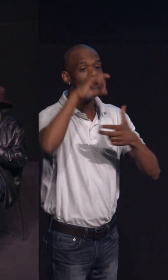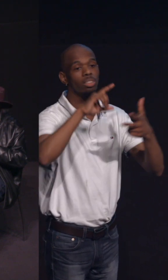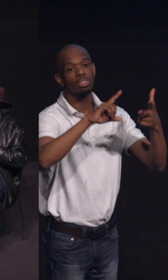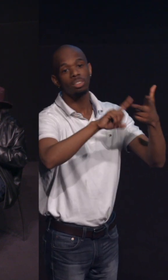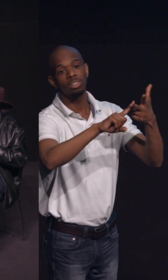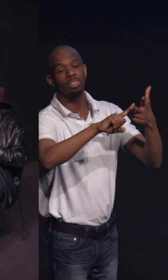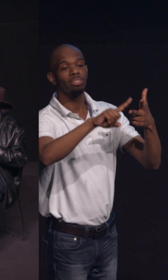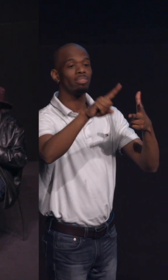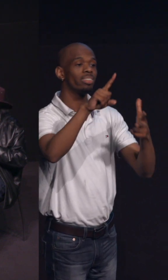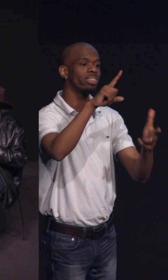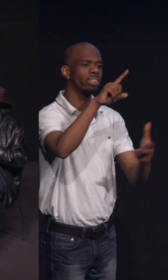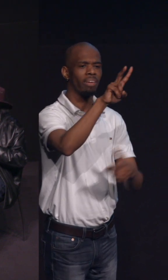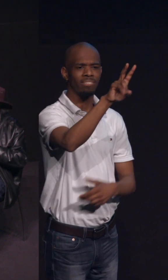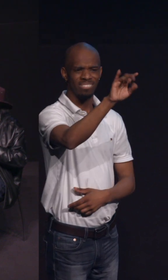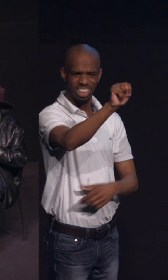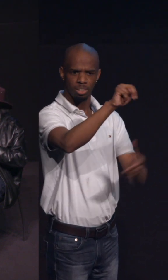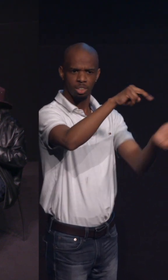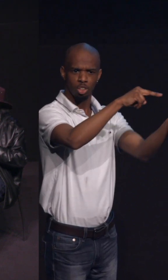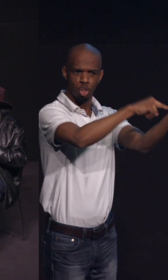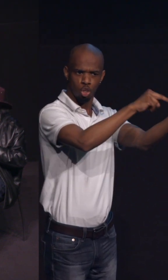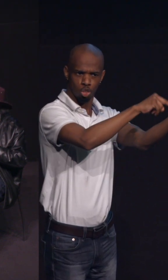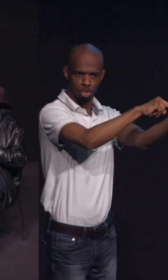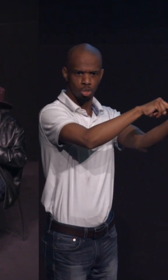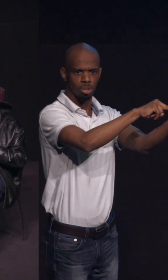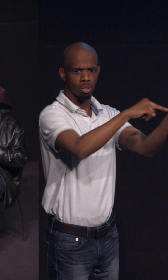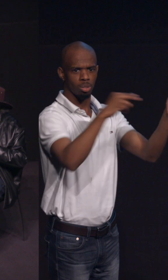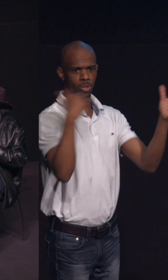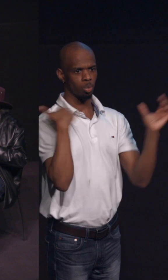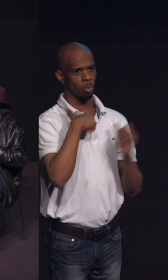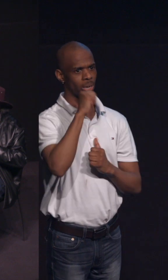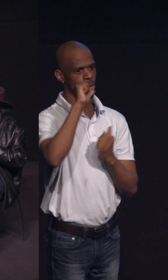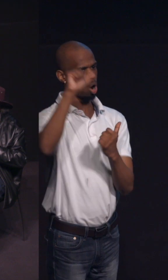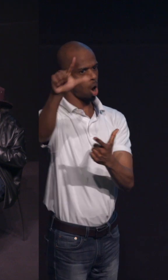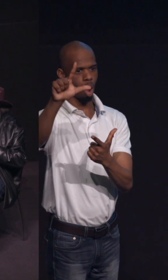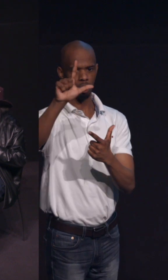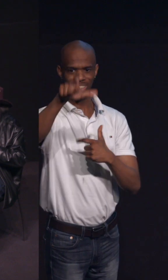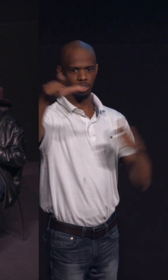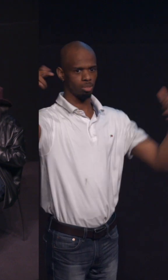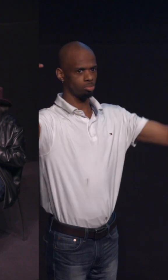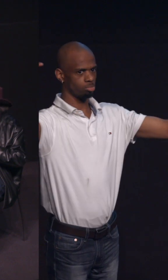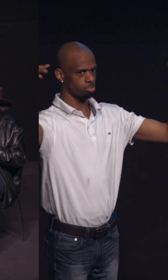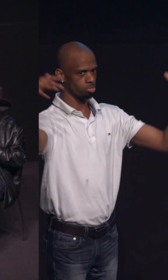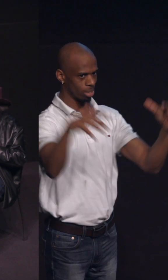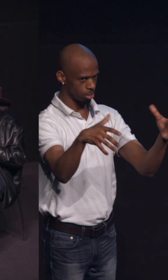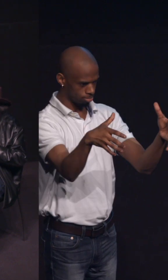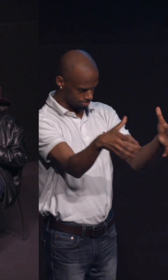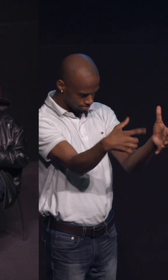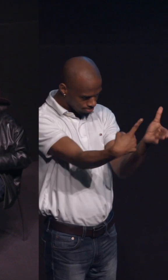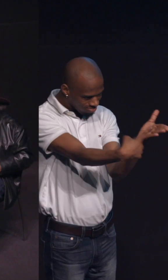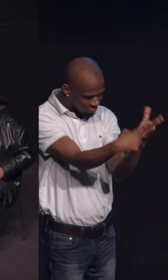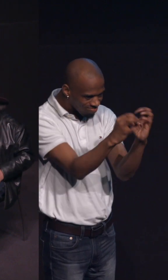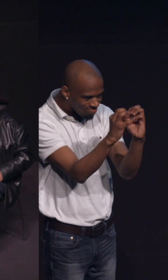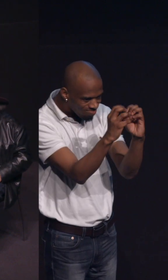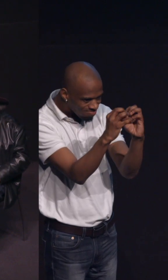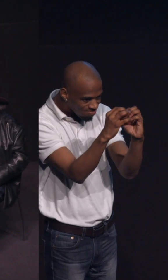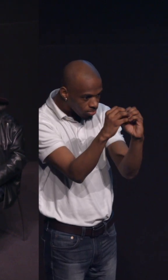and the other people, we need to get together because, like I say, is that, especially the chef,